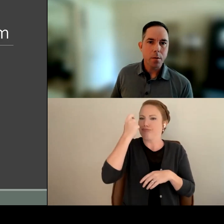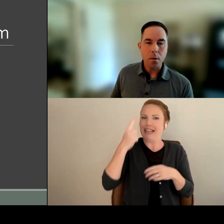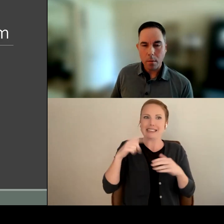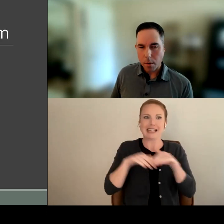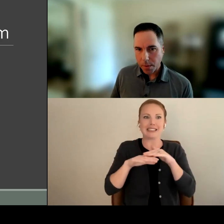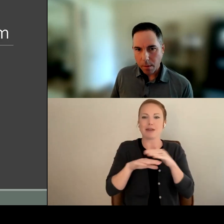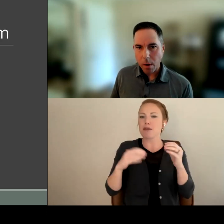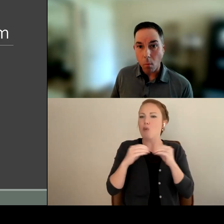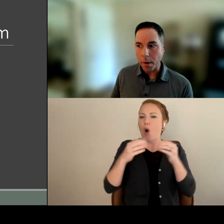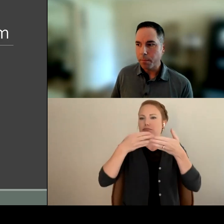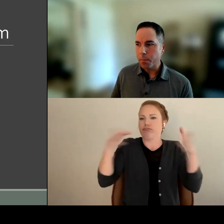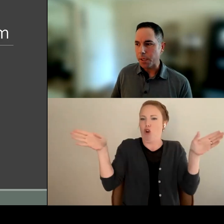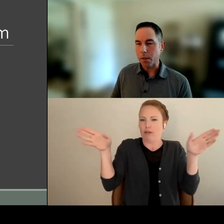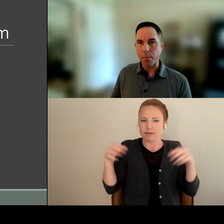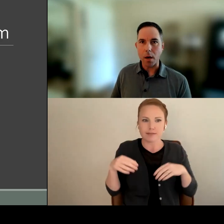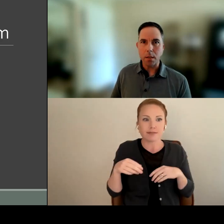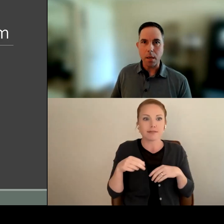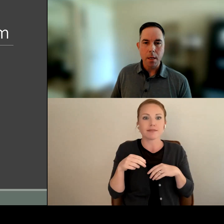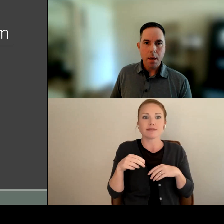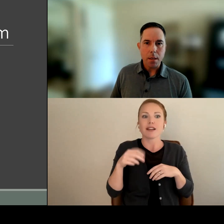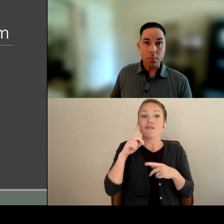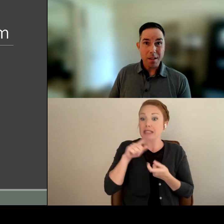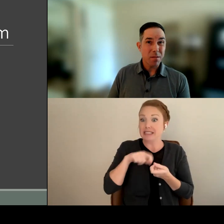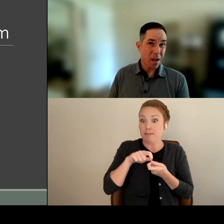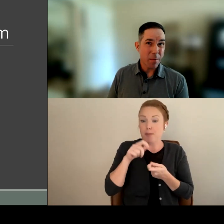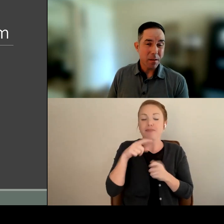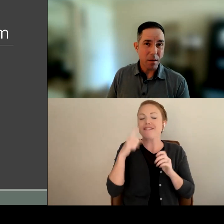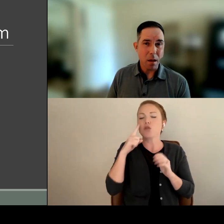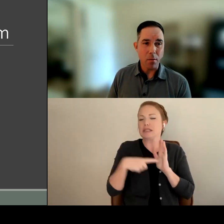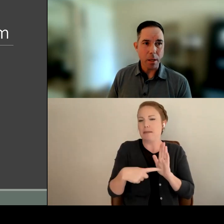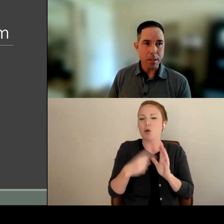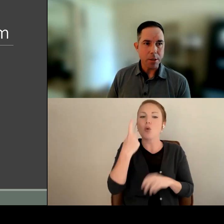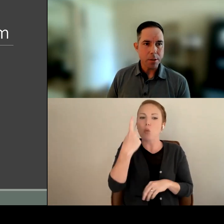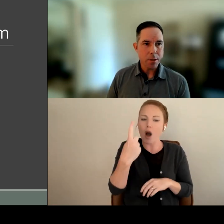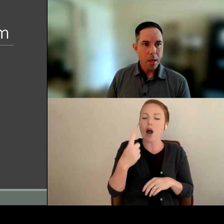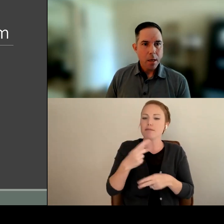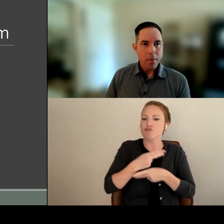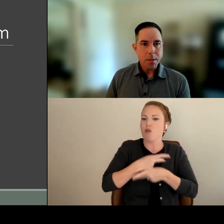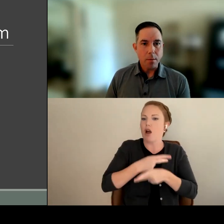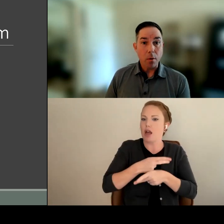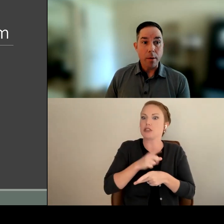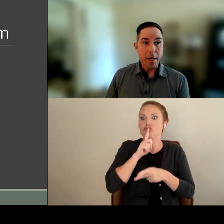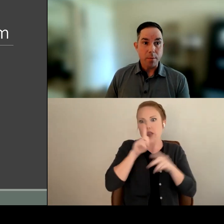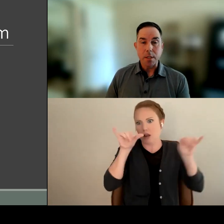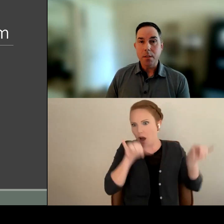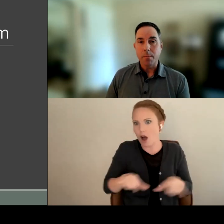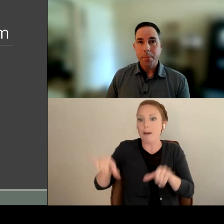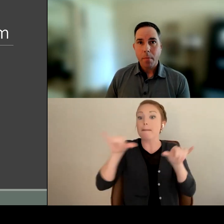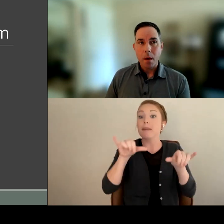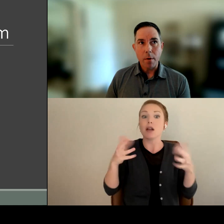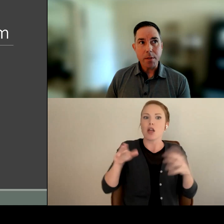If we think about one particular product that is relatively common in a lot of organizations, that's an employee management system.